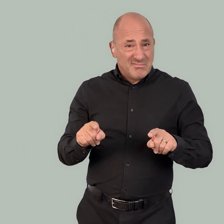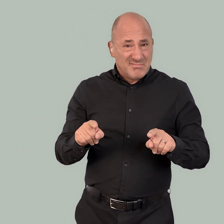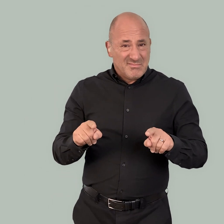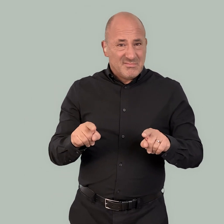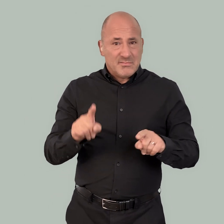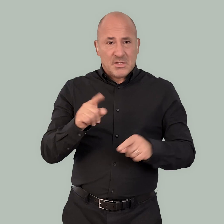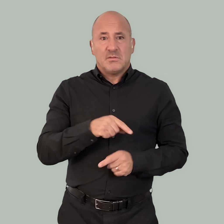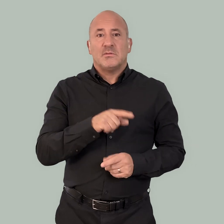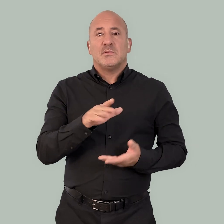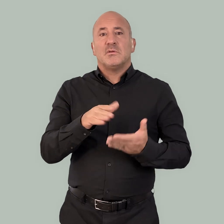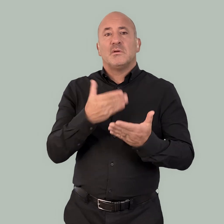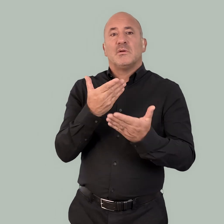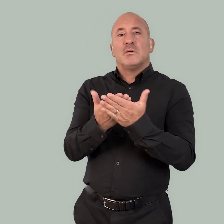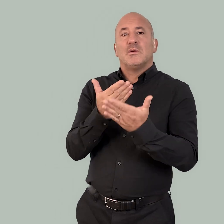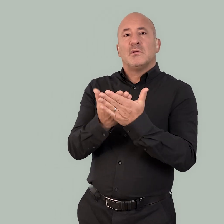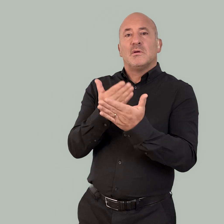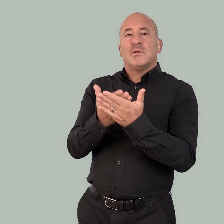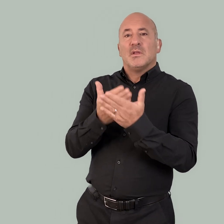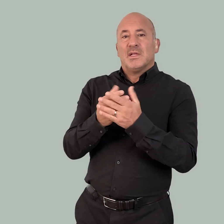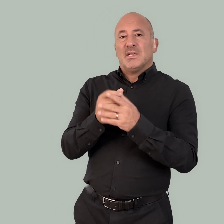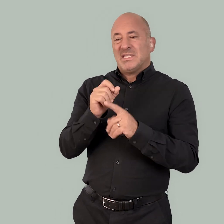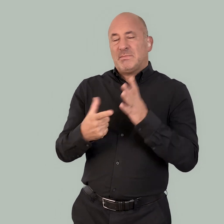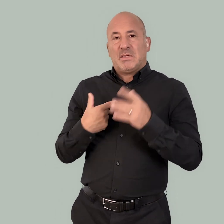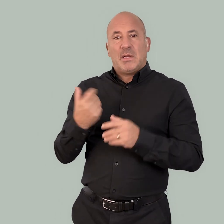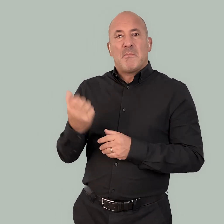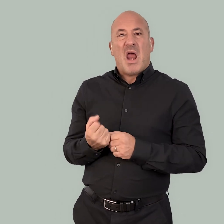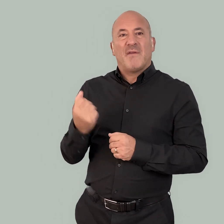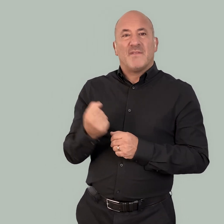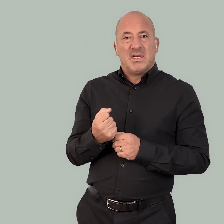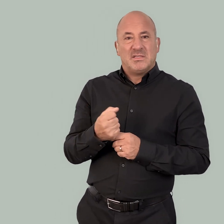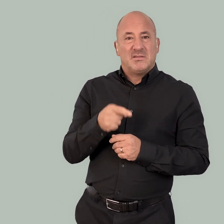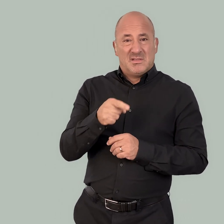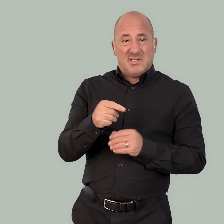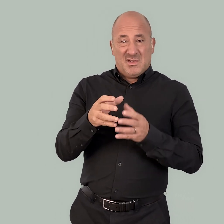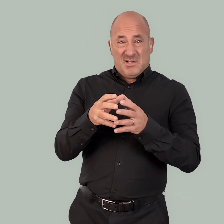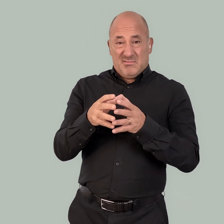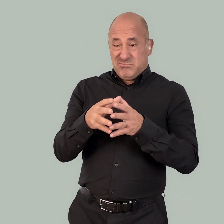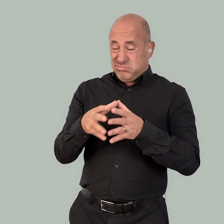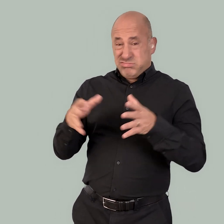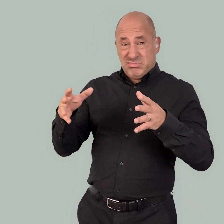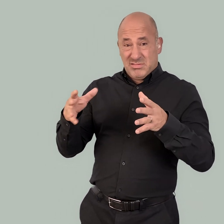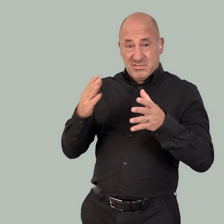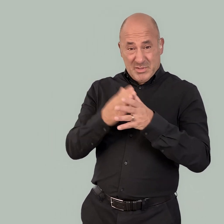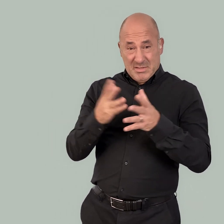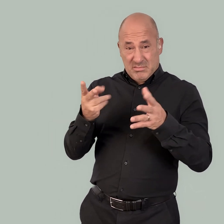but the increase in the number in receipt of disability benefits